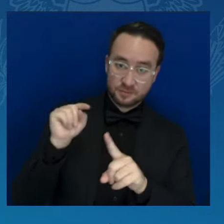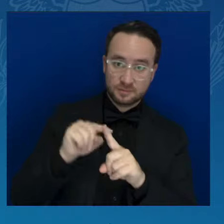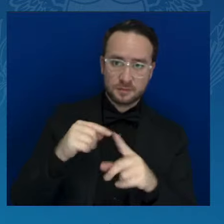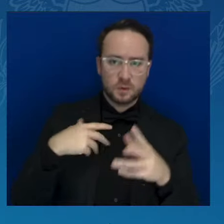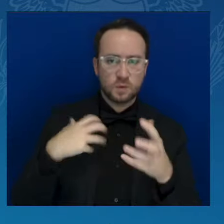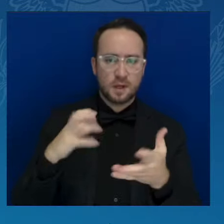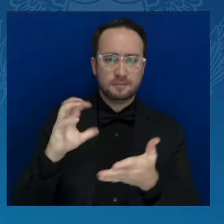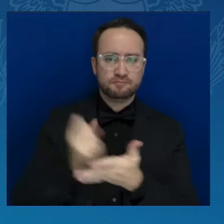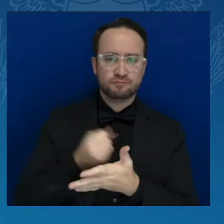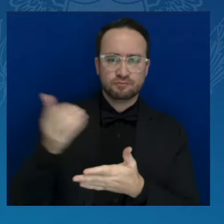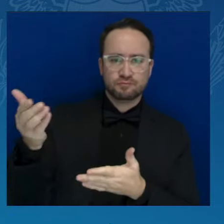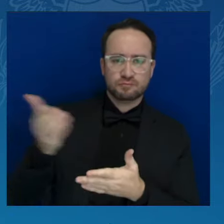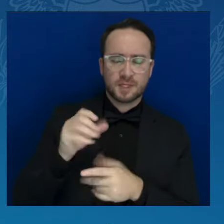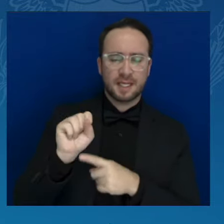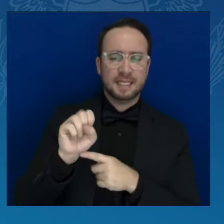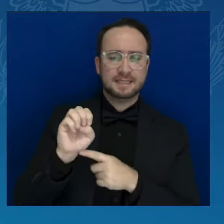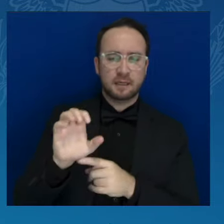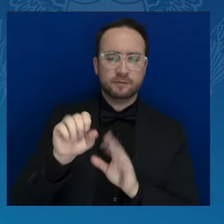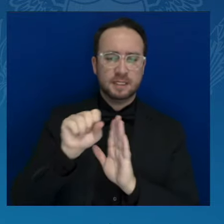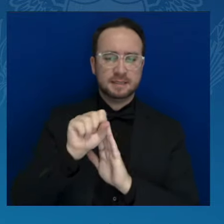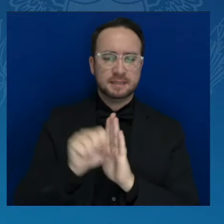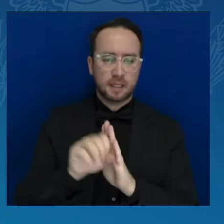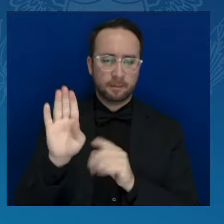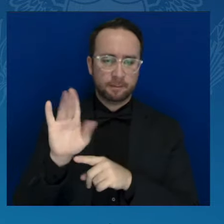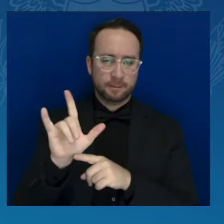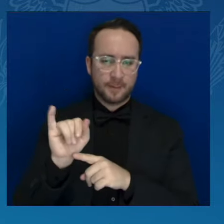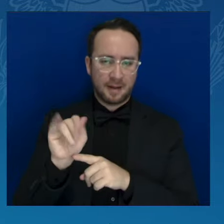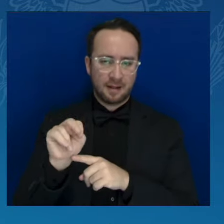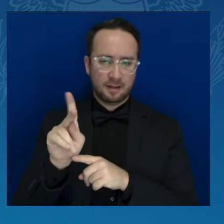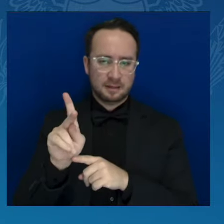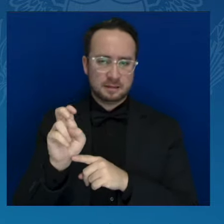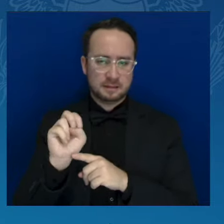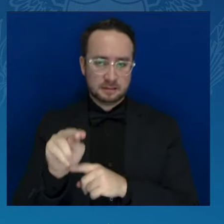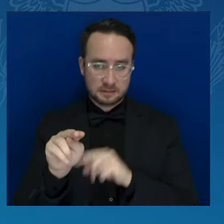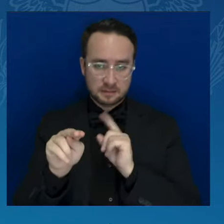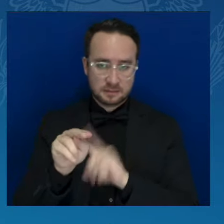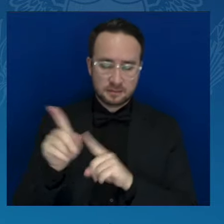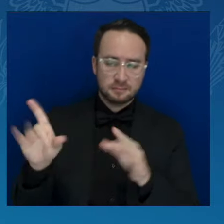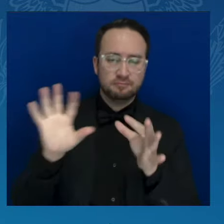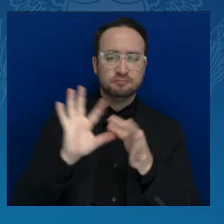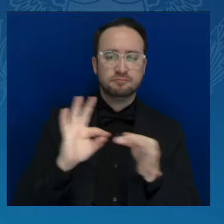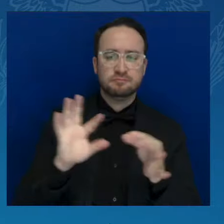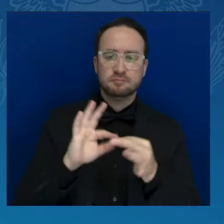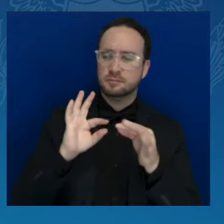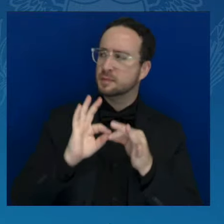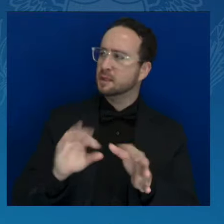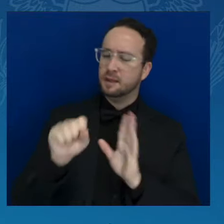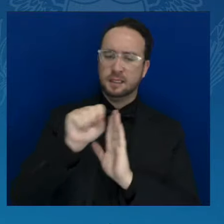to advance these goals, as well as to promote U.S. leadership in space more generally. Secretary Blinken.